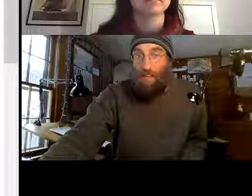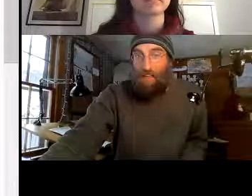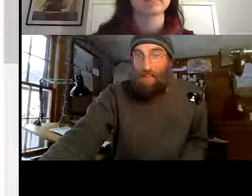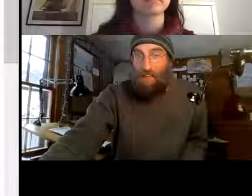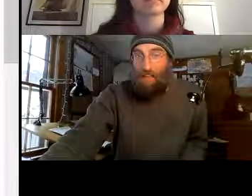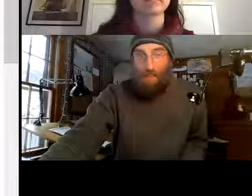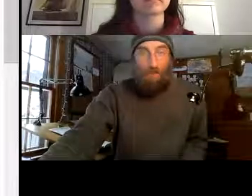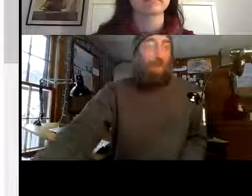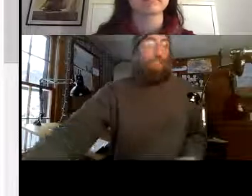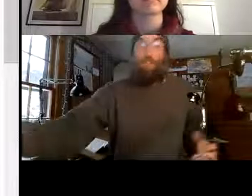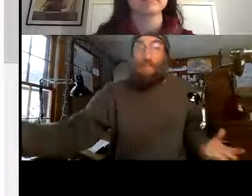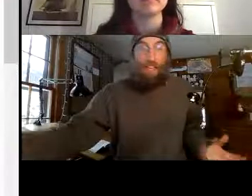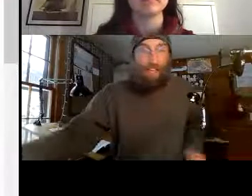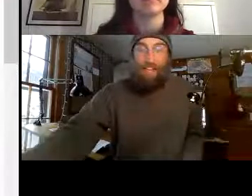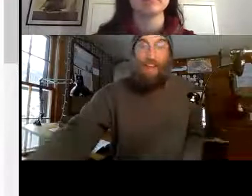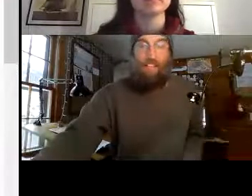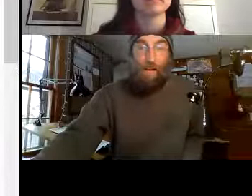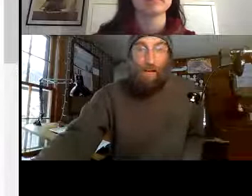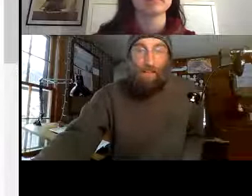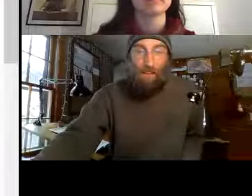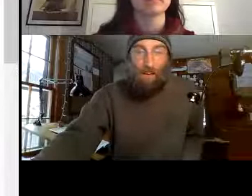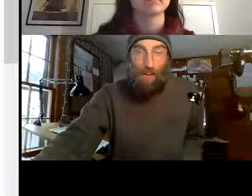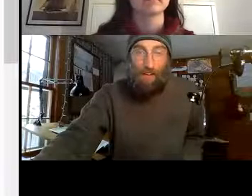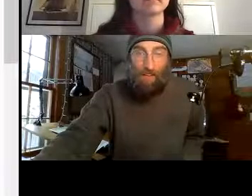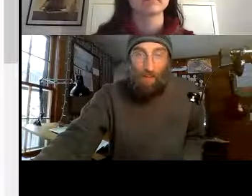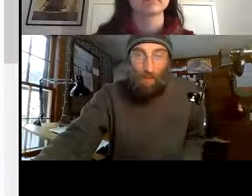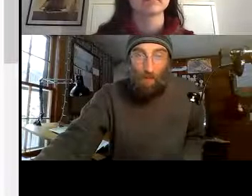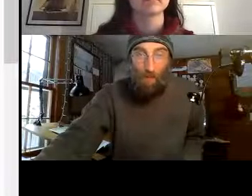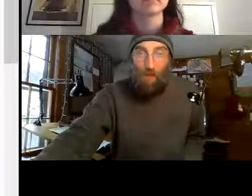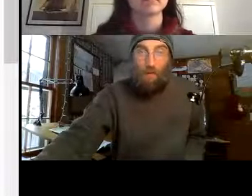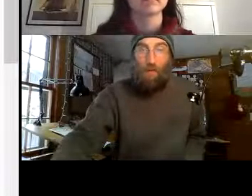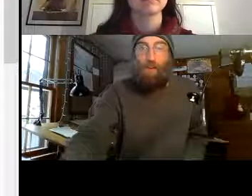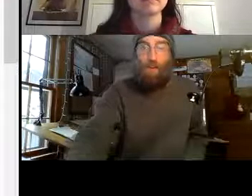because he wants to read these texts about what's going on in the wider world,